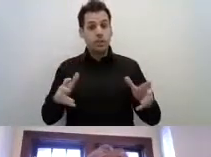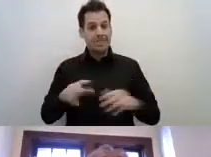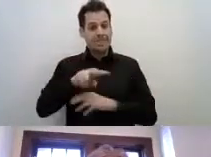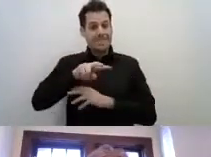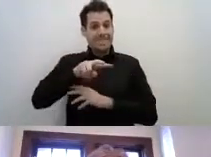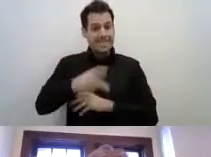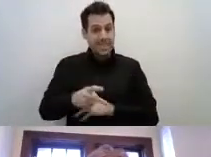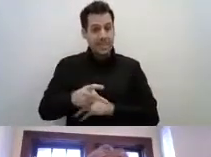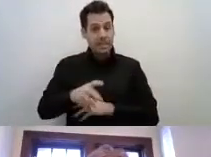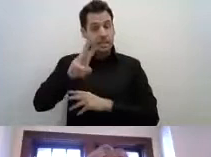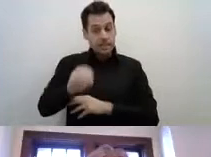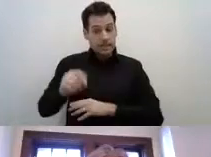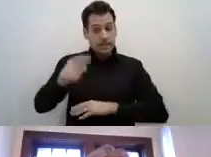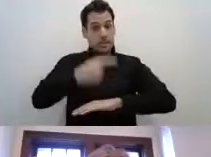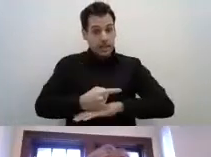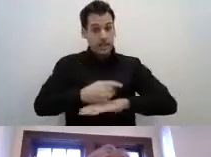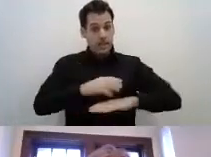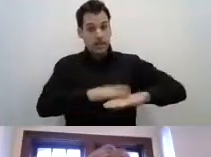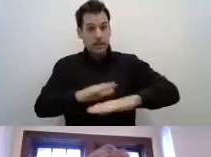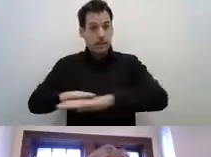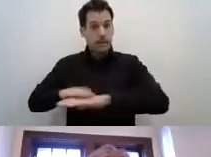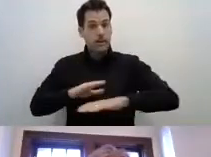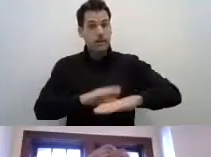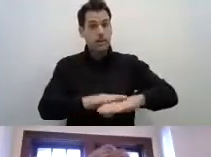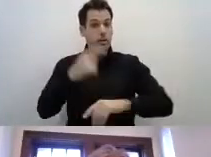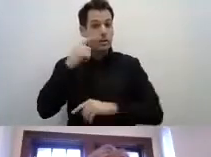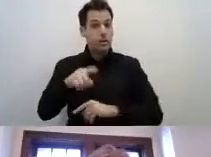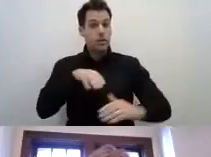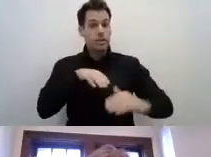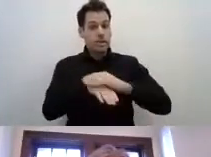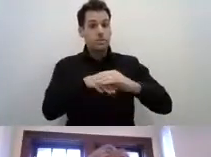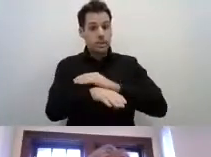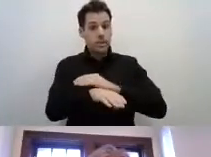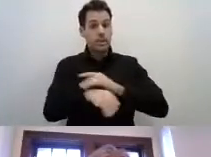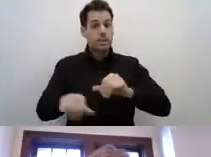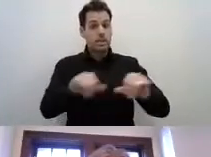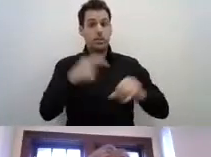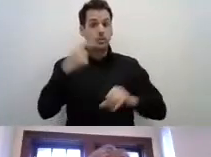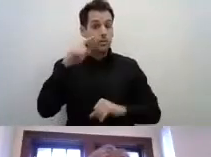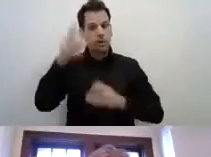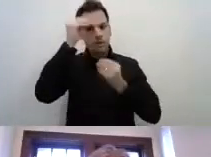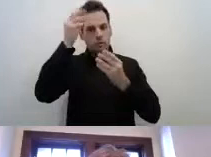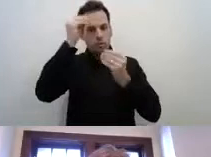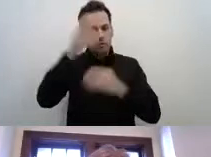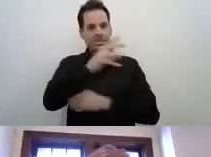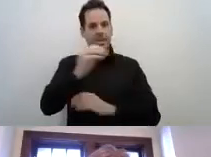consultation on the accessibility standard for information and communications stakeholders